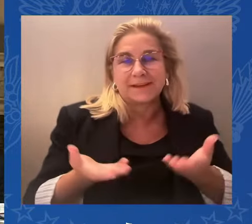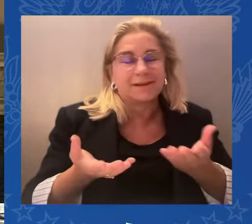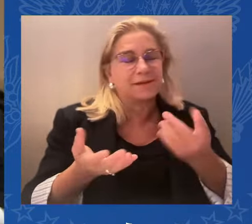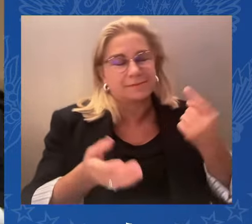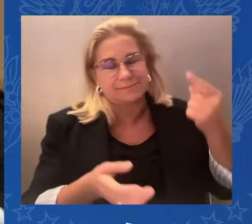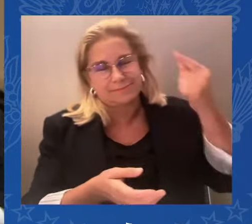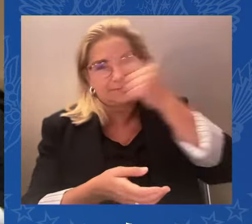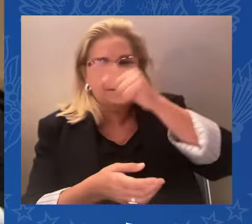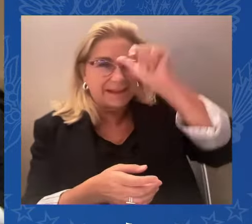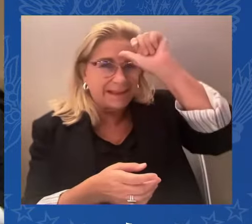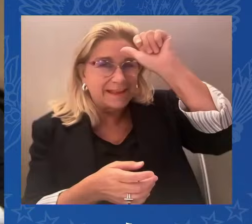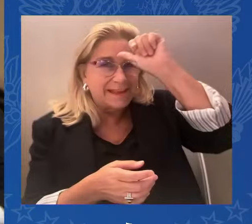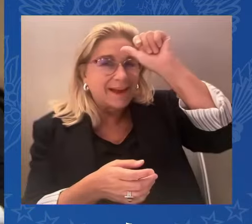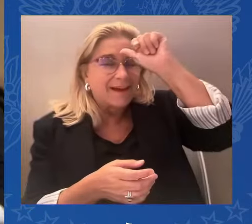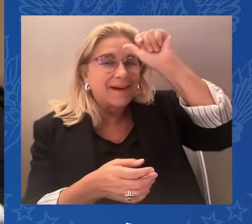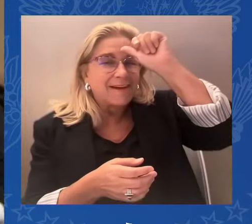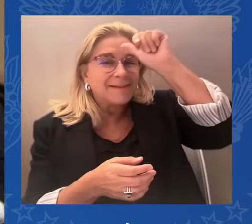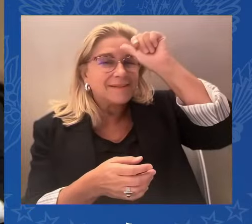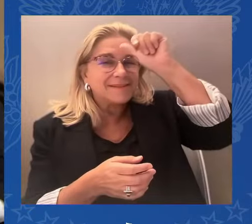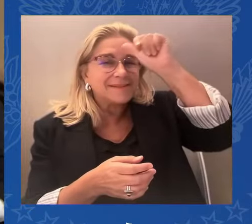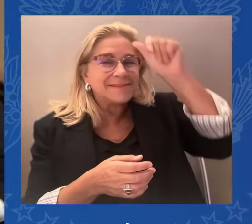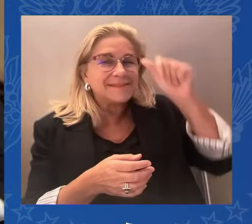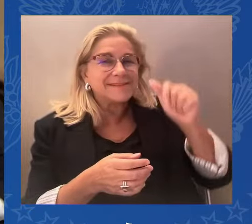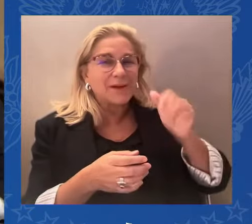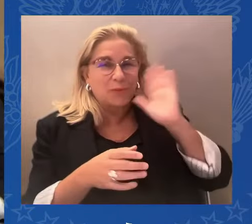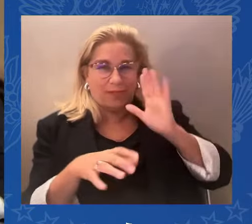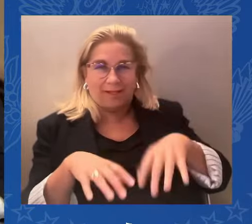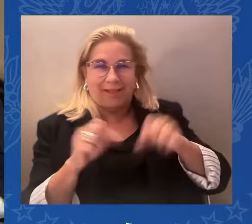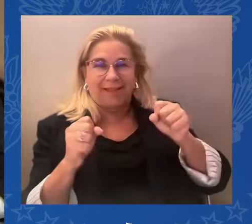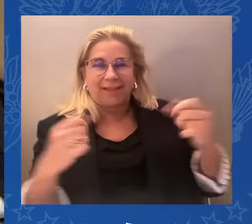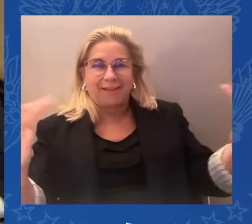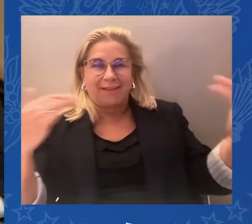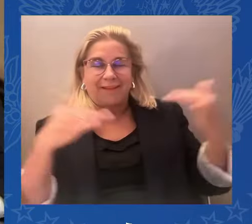Now I'd like to hear from my good friend, Prime Minister Kishida. Over to you.